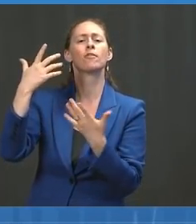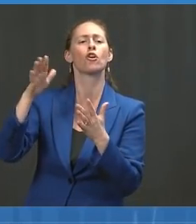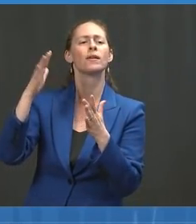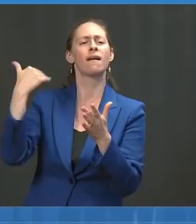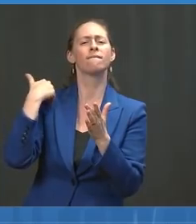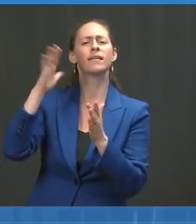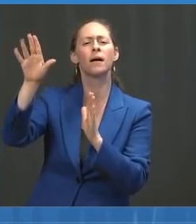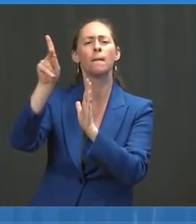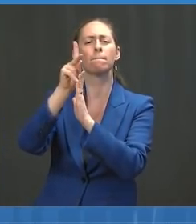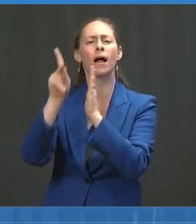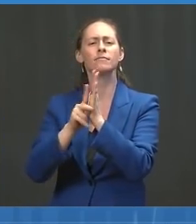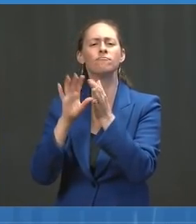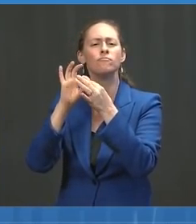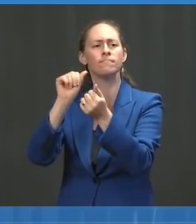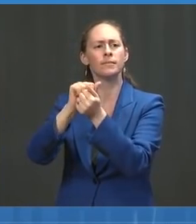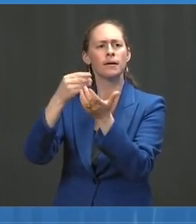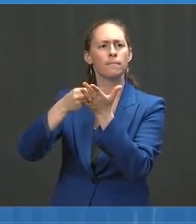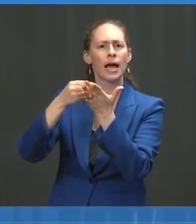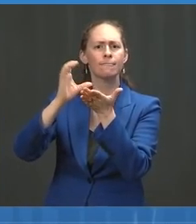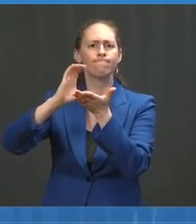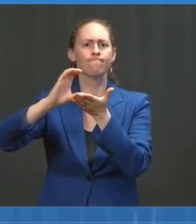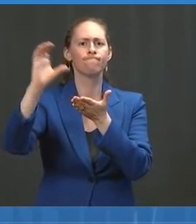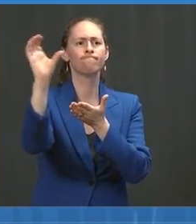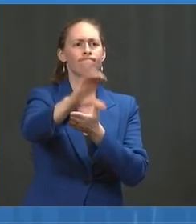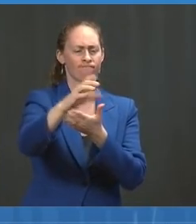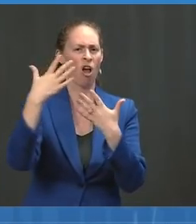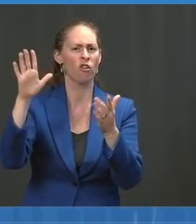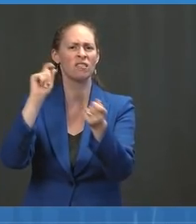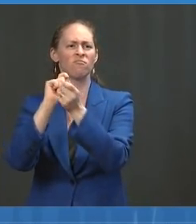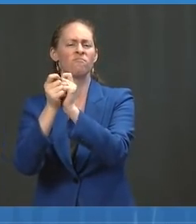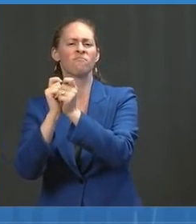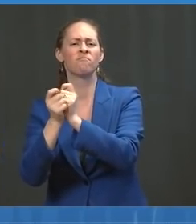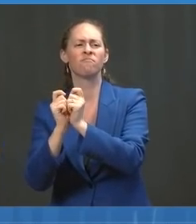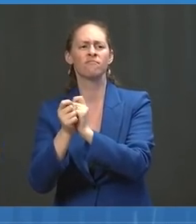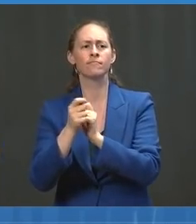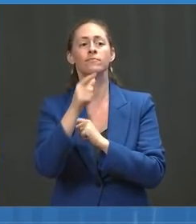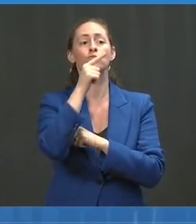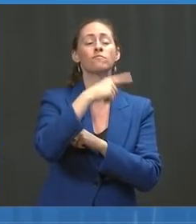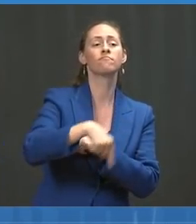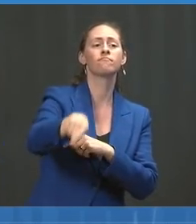and other vaccination providers have additional support and incentives to administer vaccines